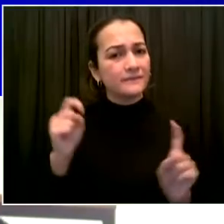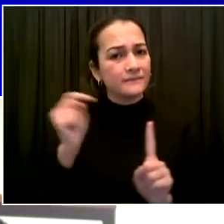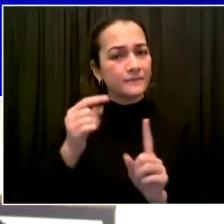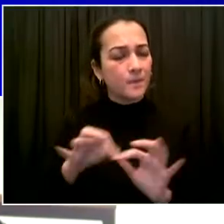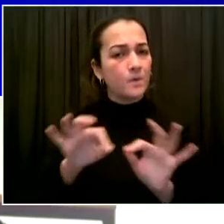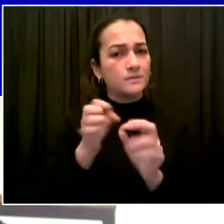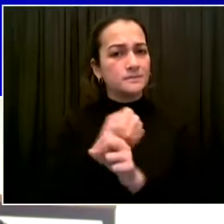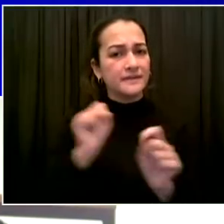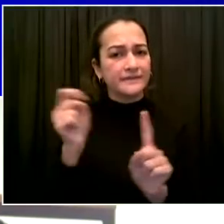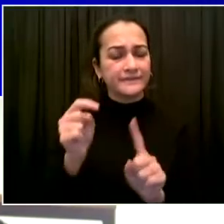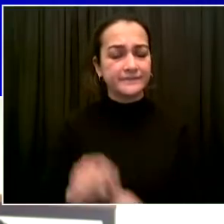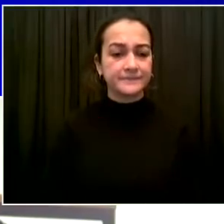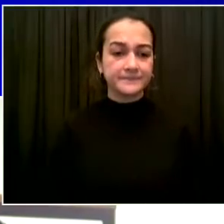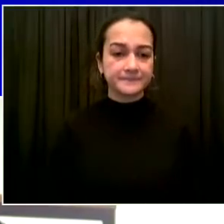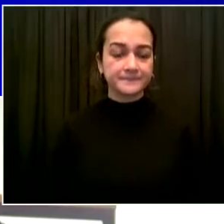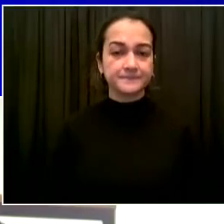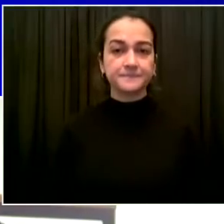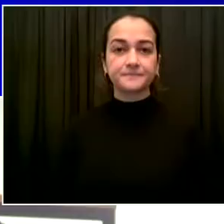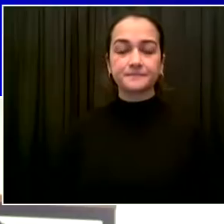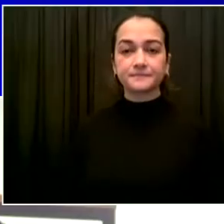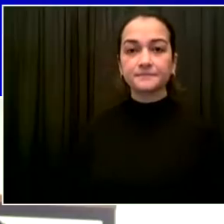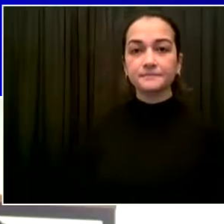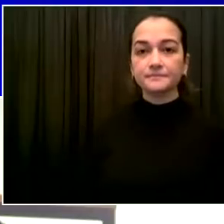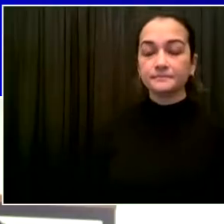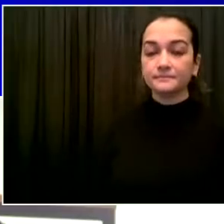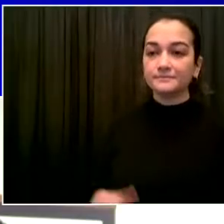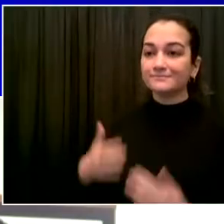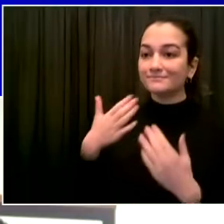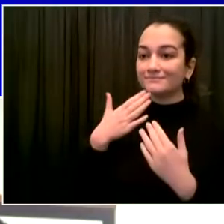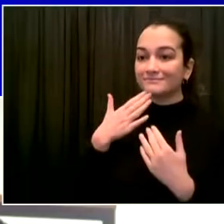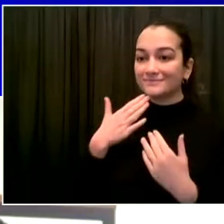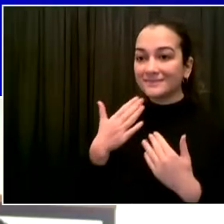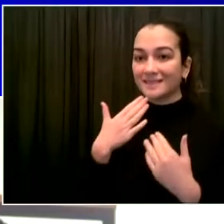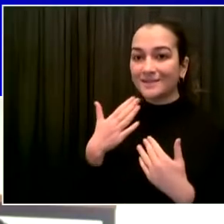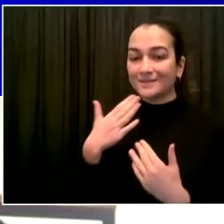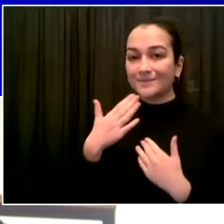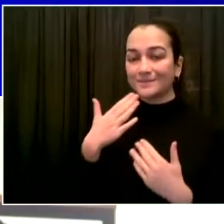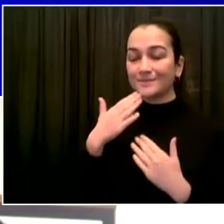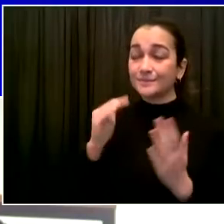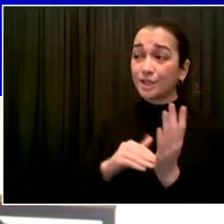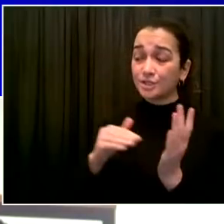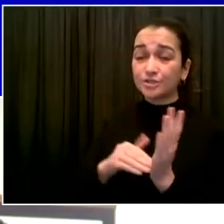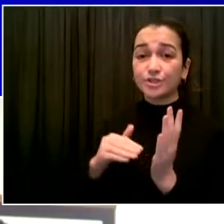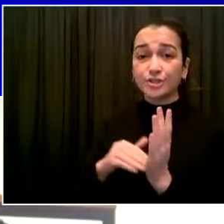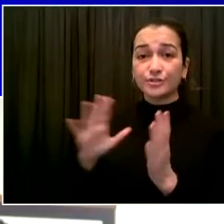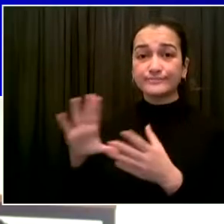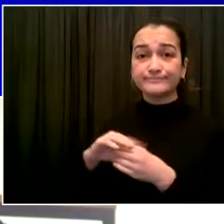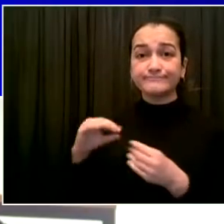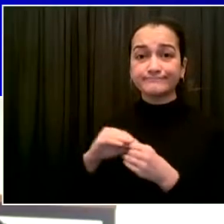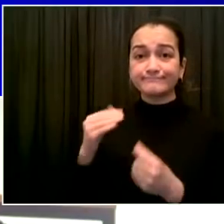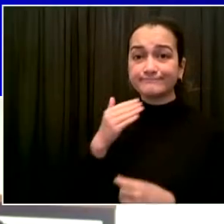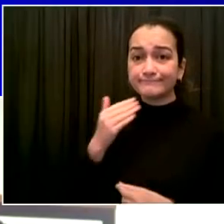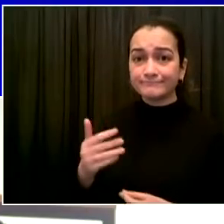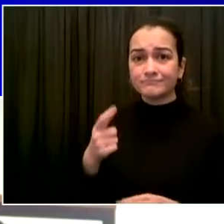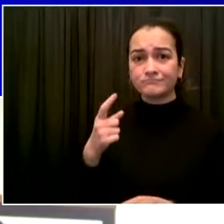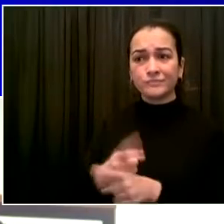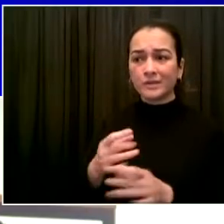THANK YOU VERY MUCH AND THANKS AS ALWAYS FOR HELPING THE